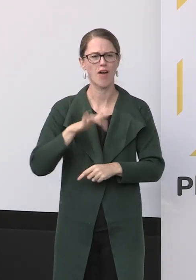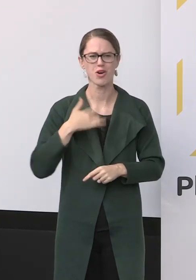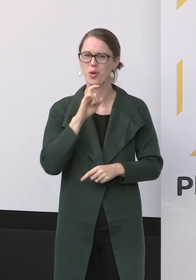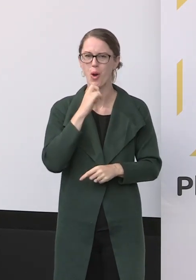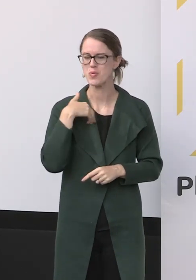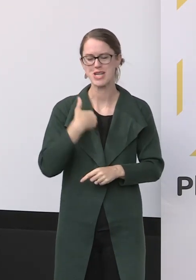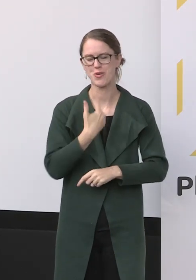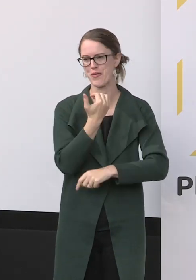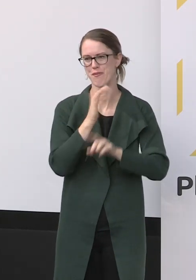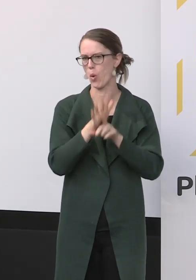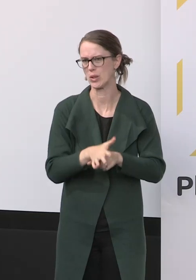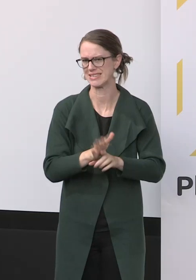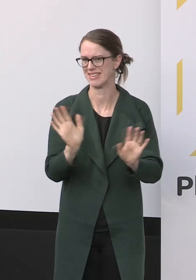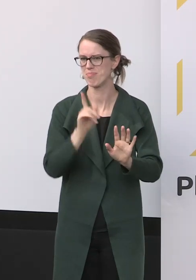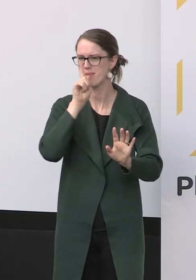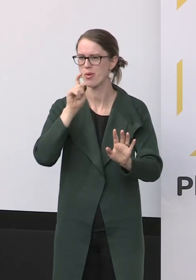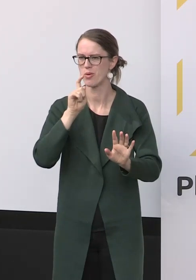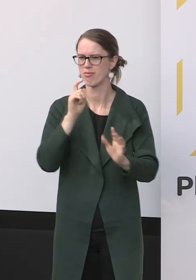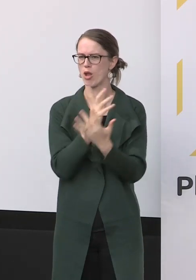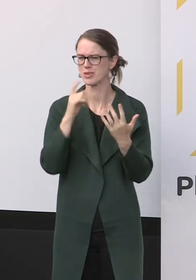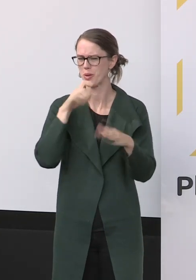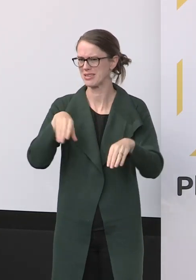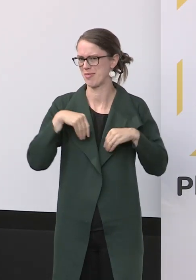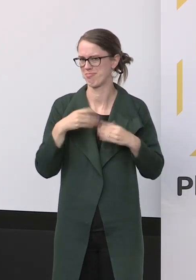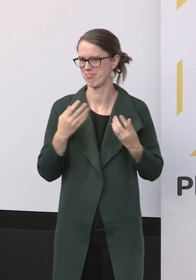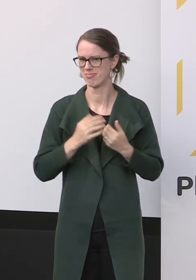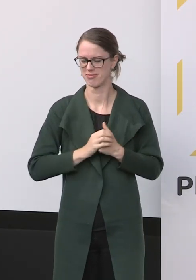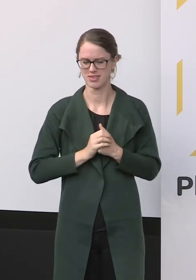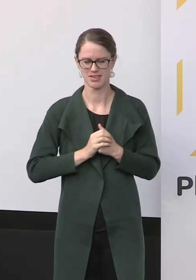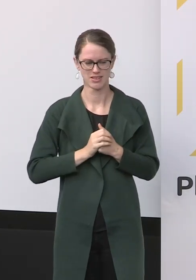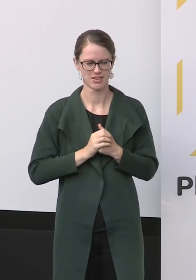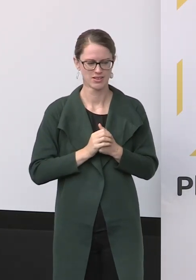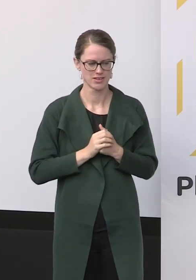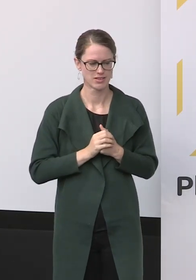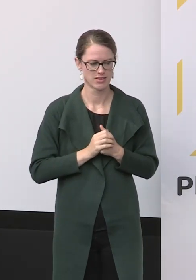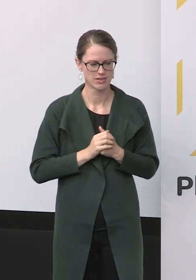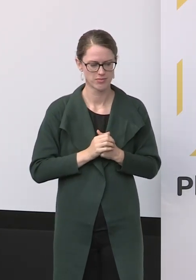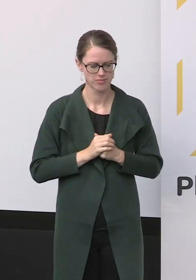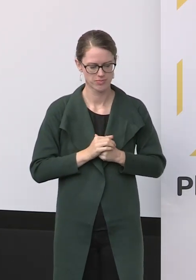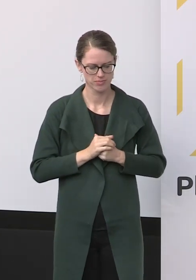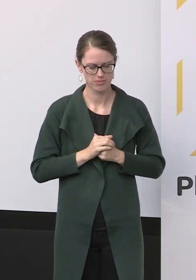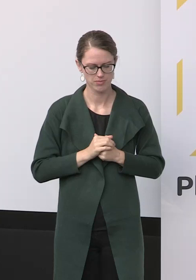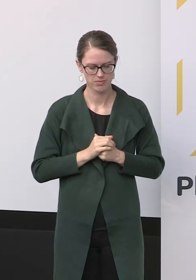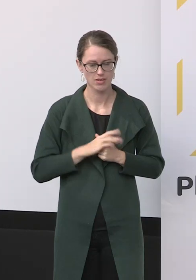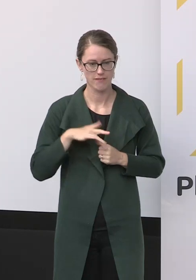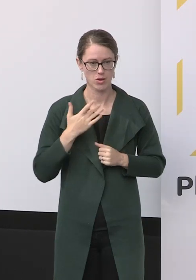something that's in our thinking, because I don't think we will need to force